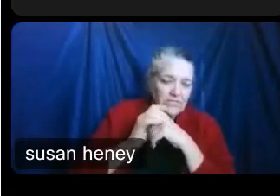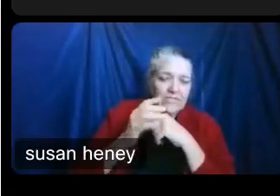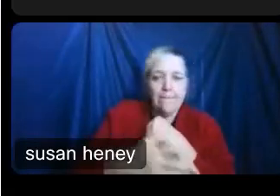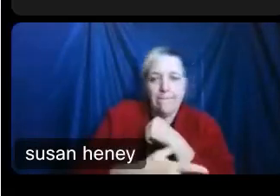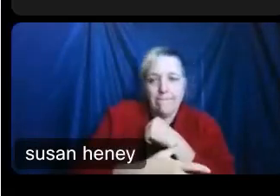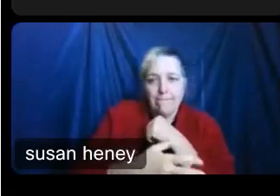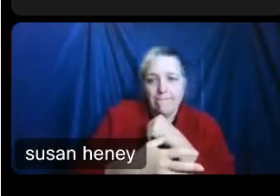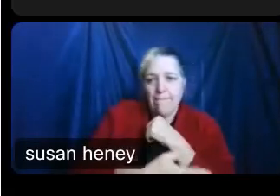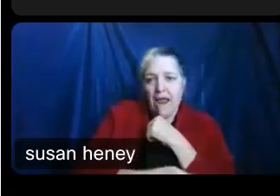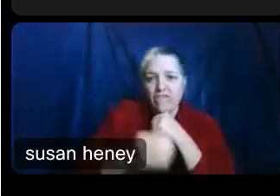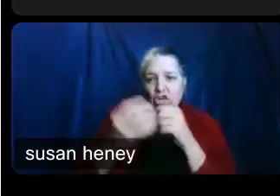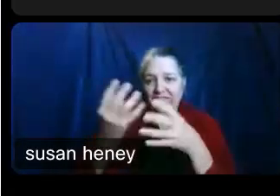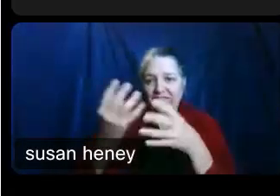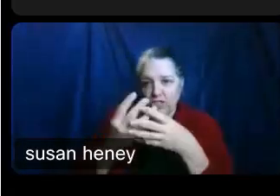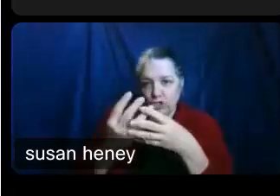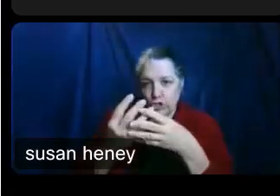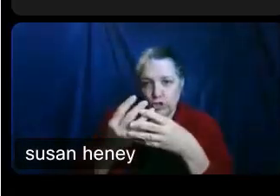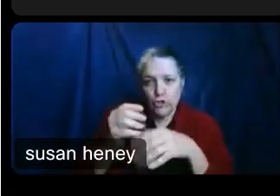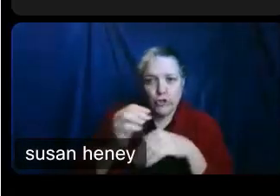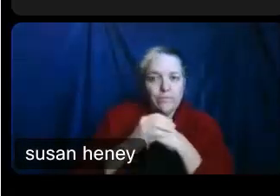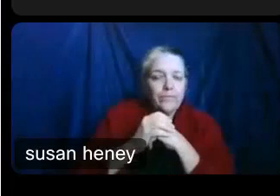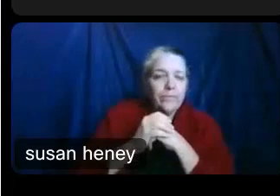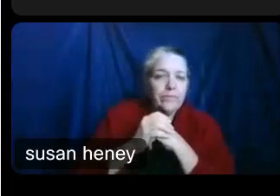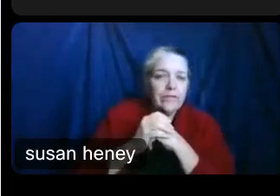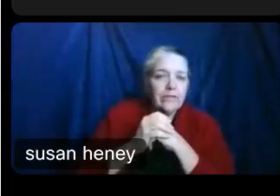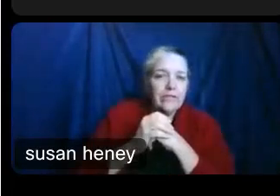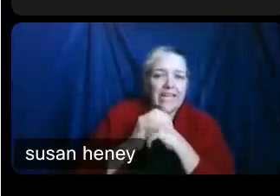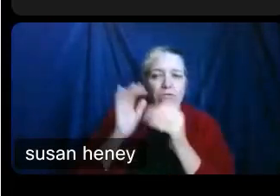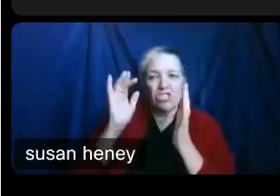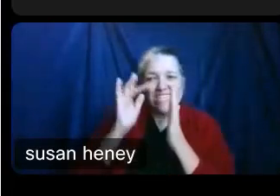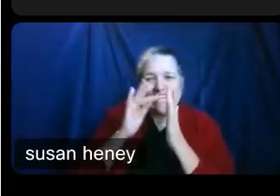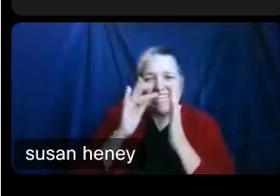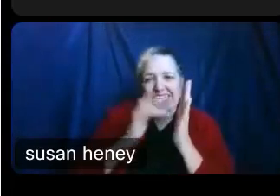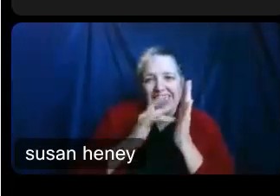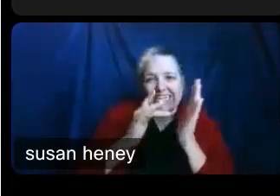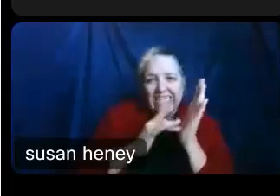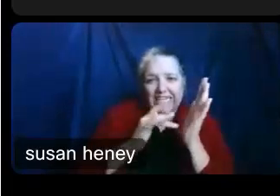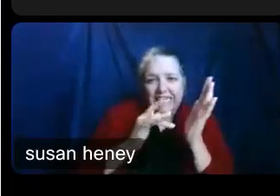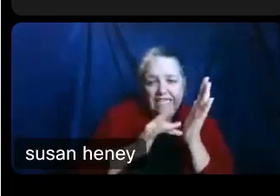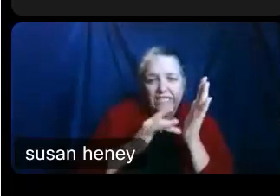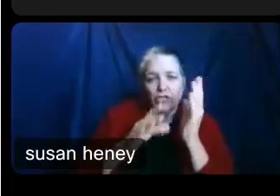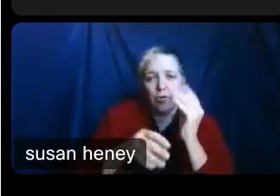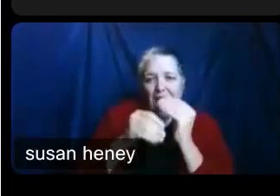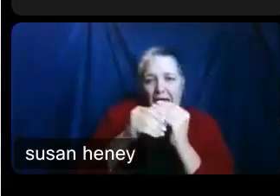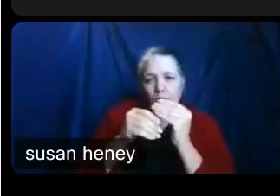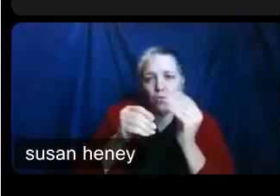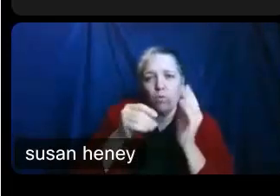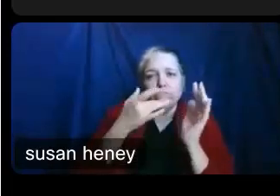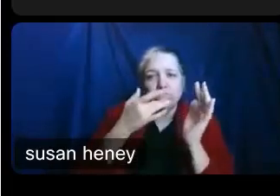you just click into these topics until you can add those checkboxes that are available.